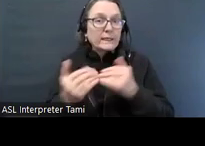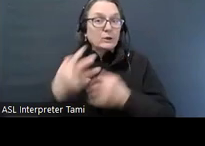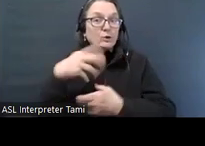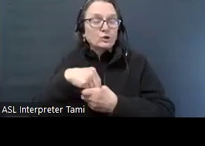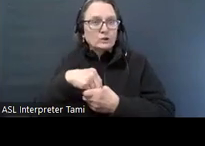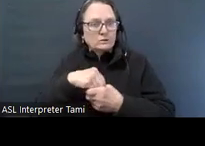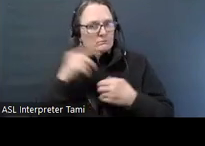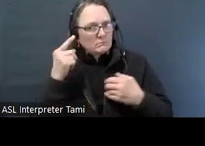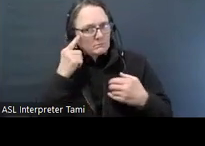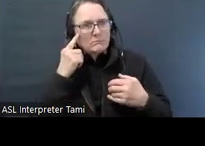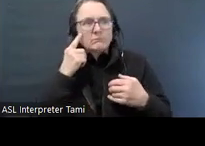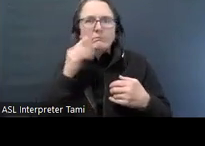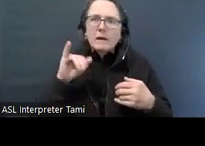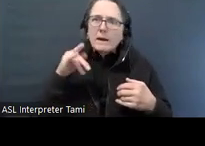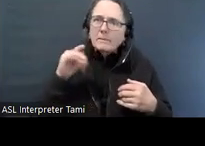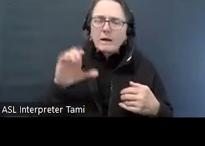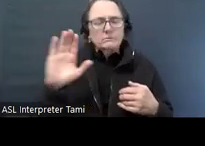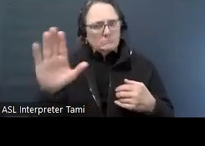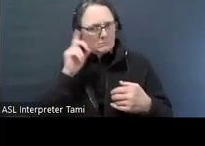Remember, disability simulations